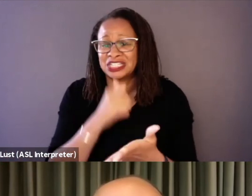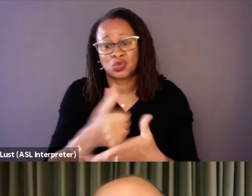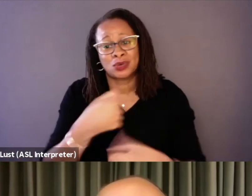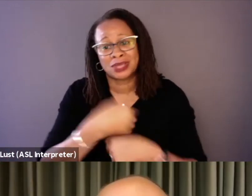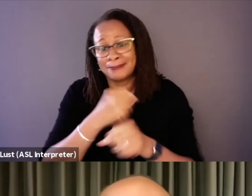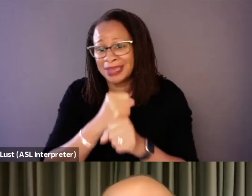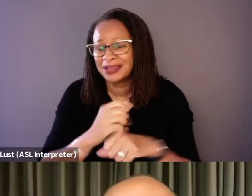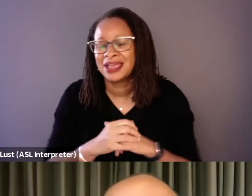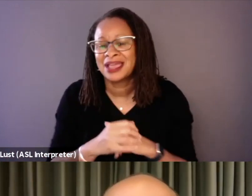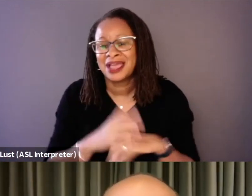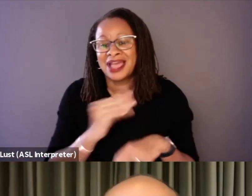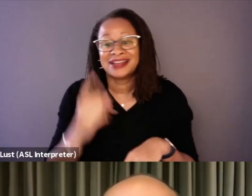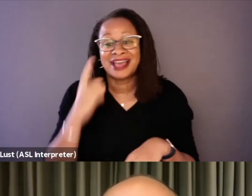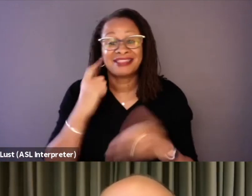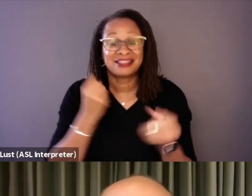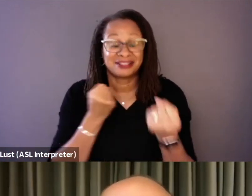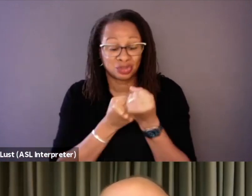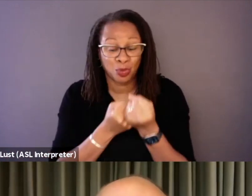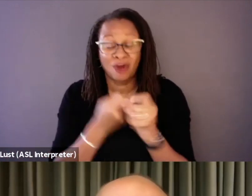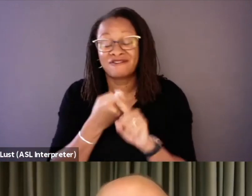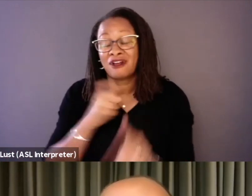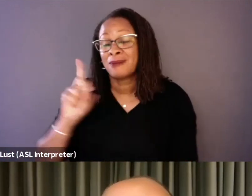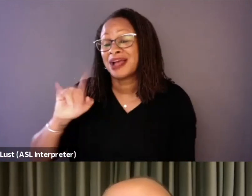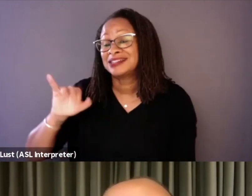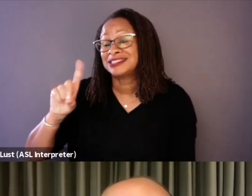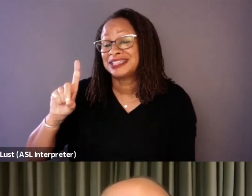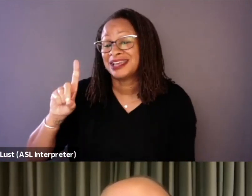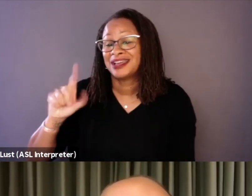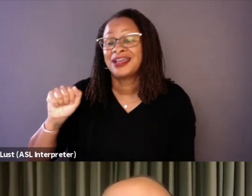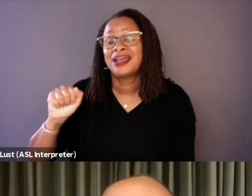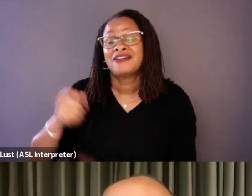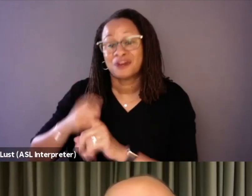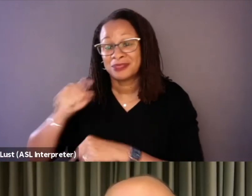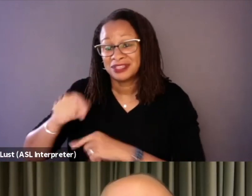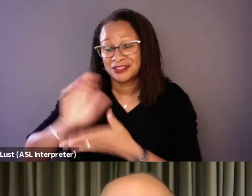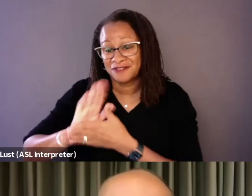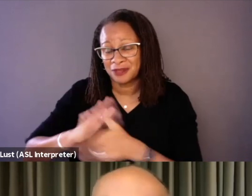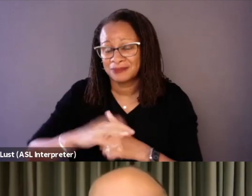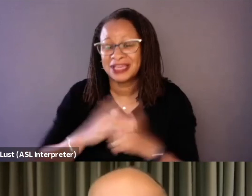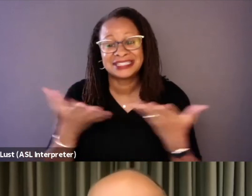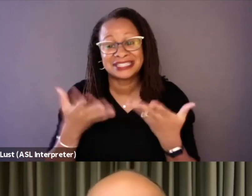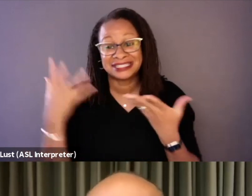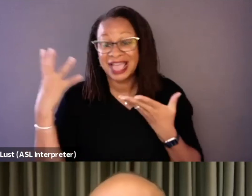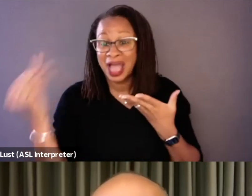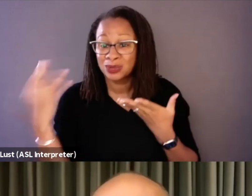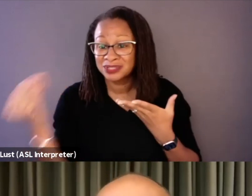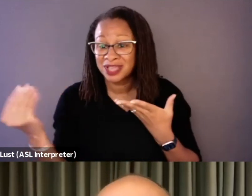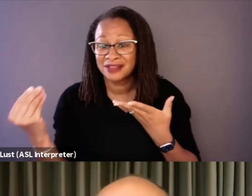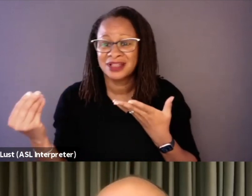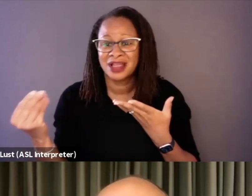And I think the supportive IDA of this film that exists outside of the world of corporate finance is